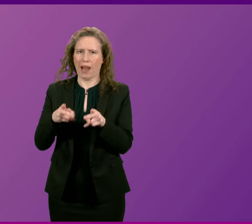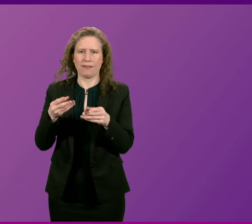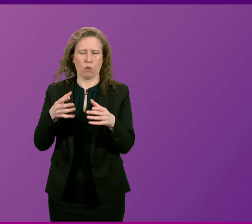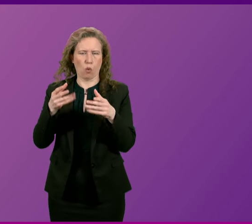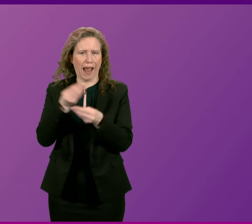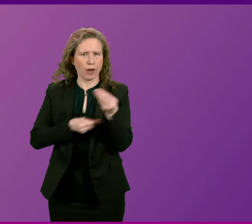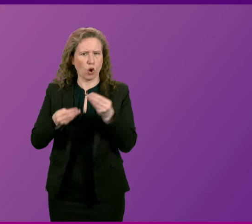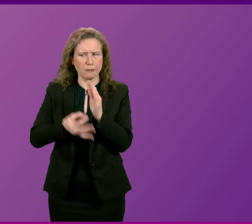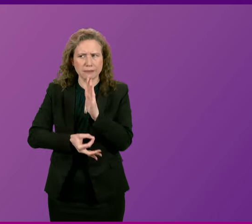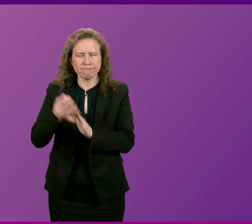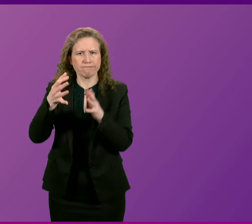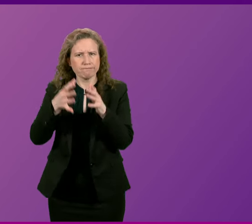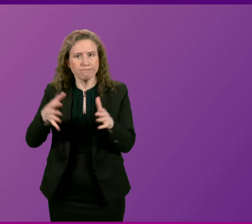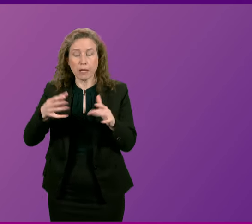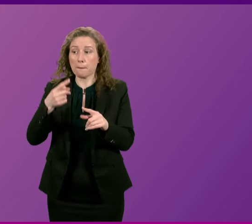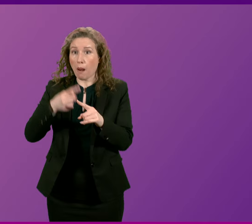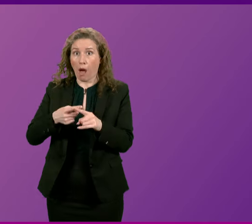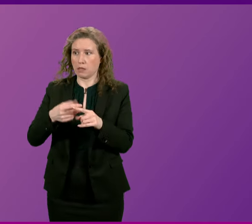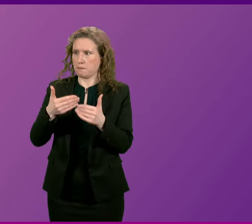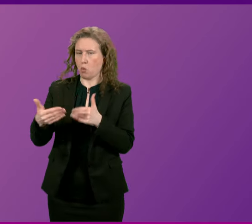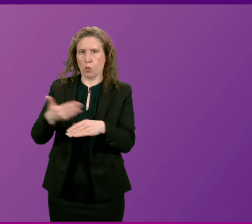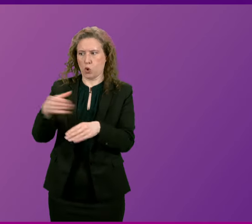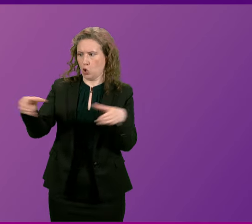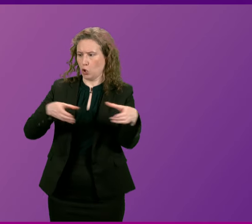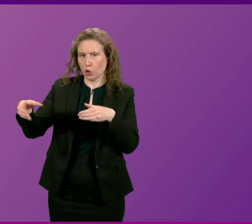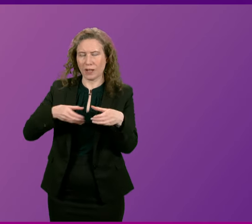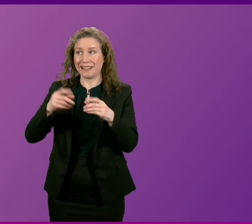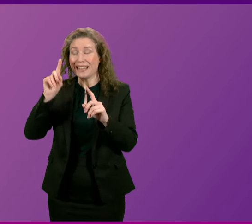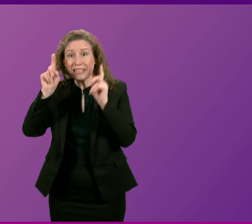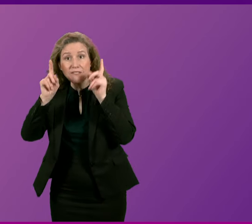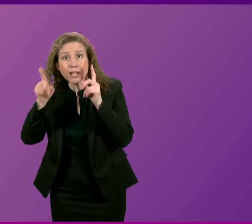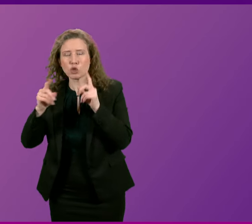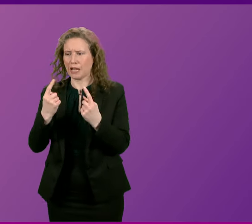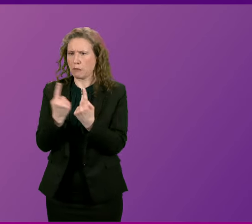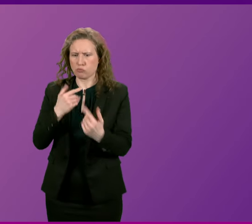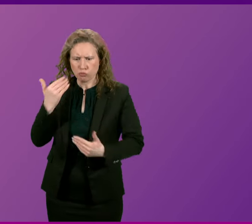and as a means of increasing labour market participation, innovation and productivity?